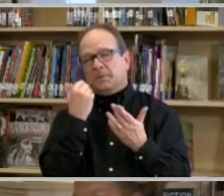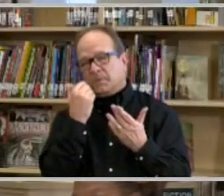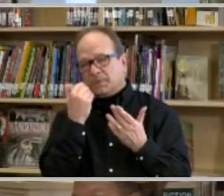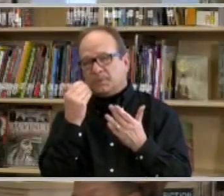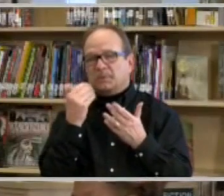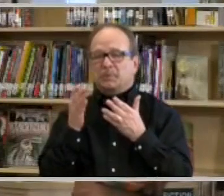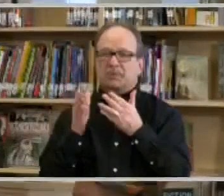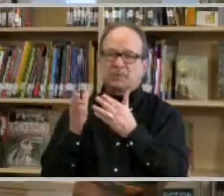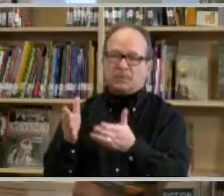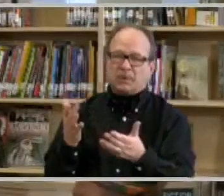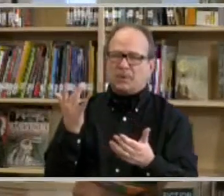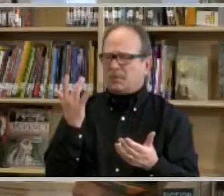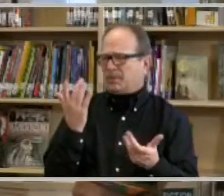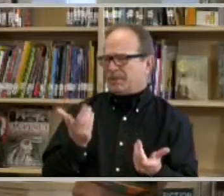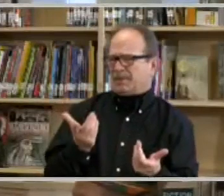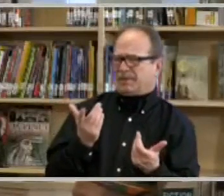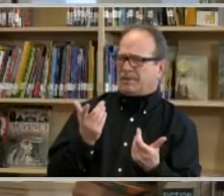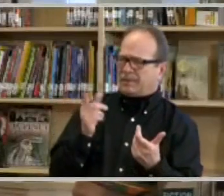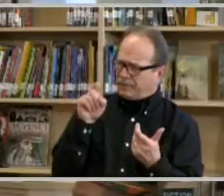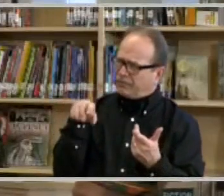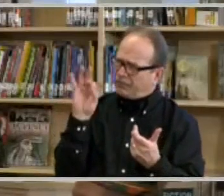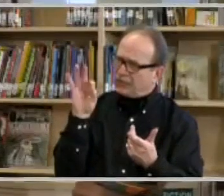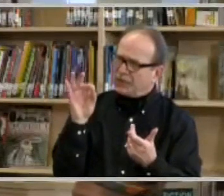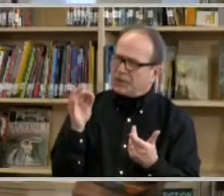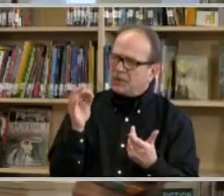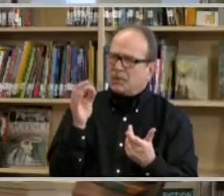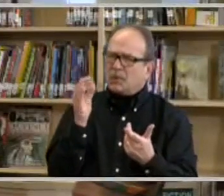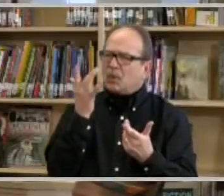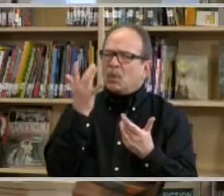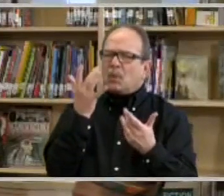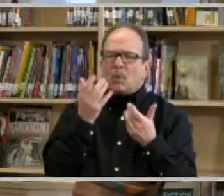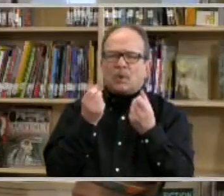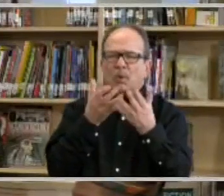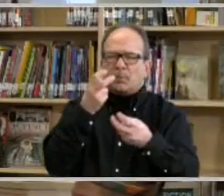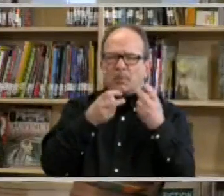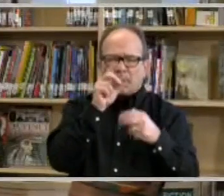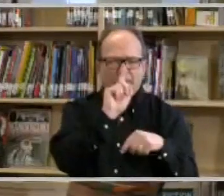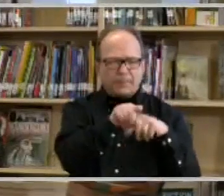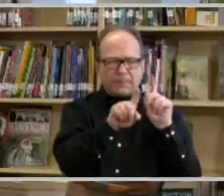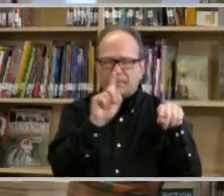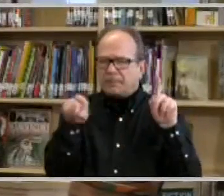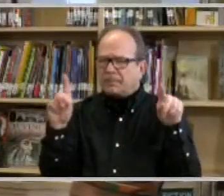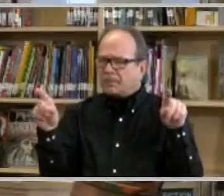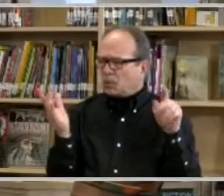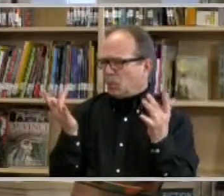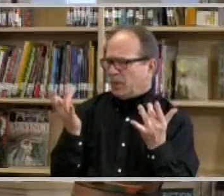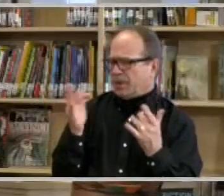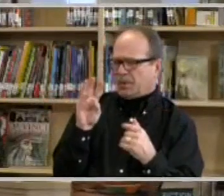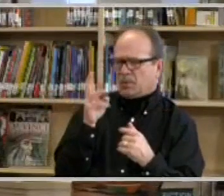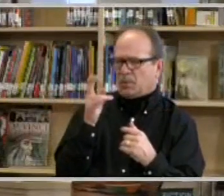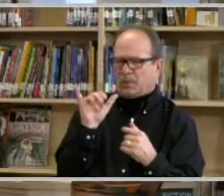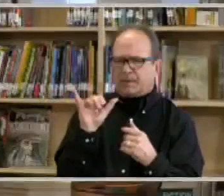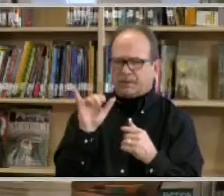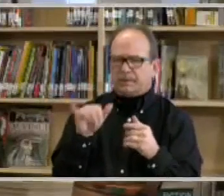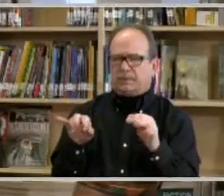TO THE CORE OF THE MATTER. LET'S GET TO THE MEAT AND POTATOES OF T. YOU KNOW, WHAT IS